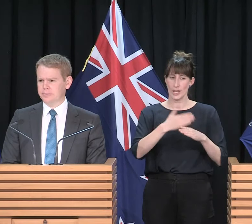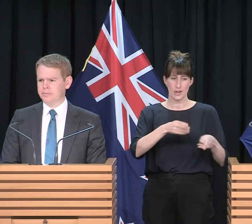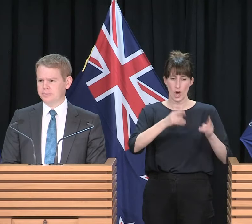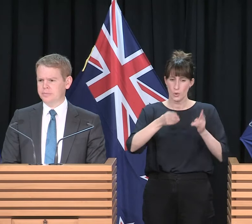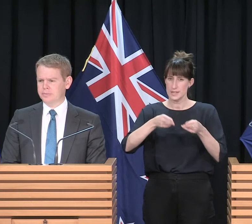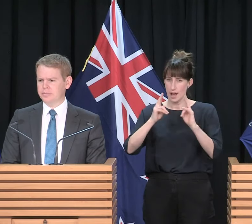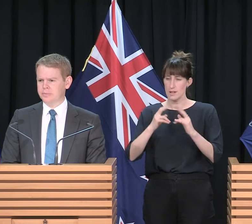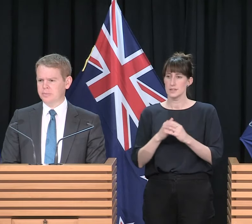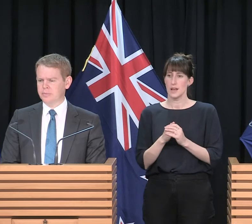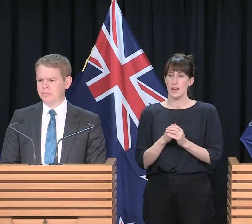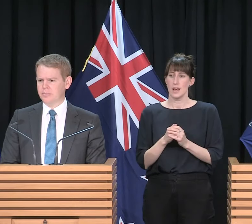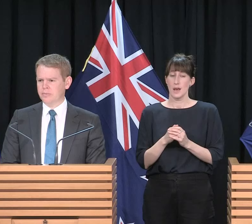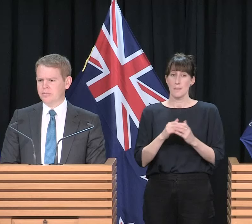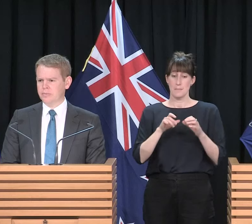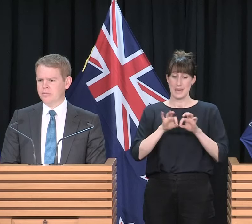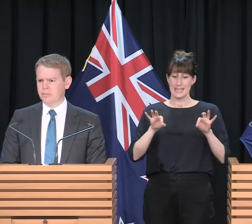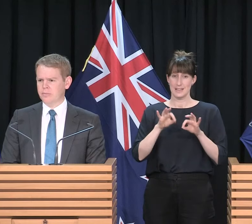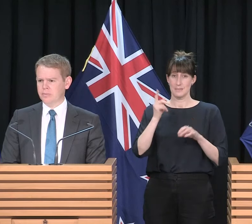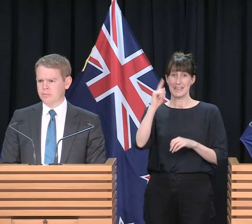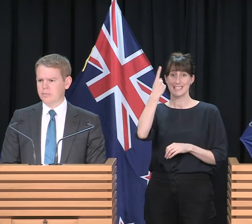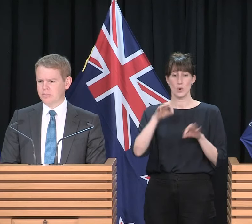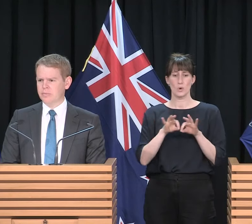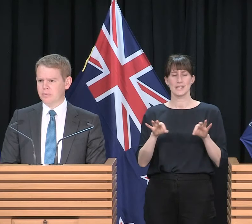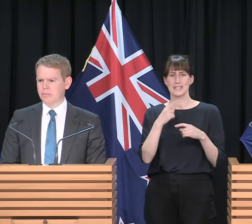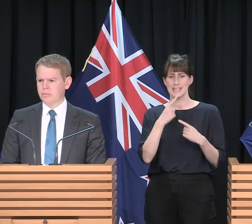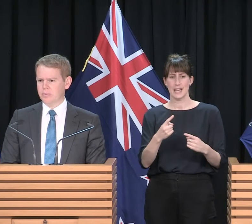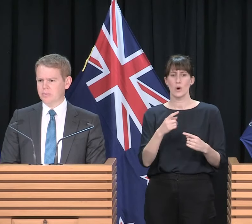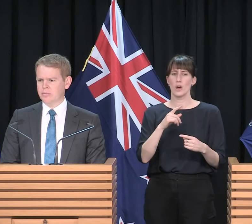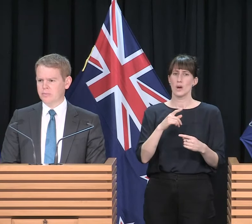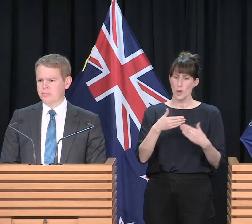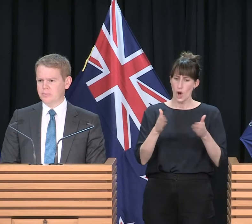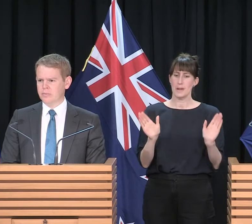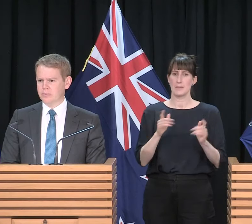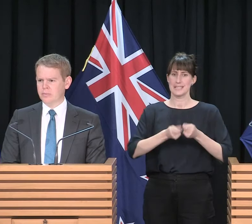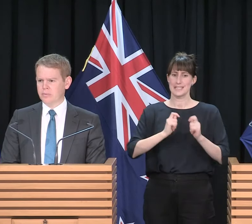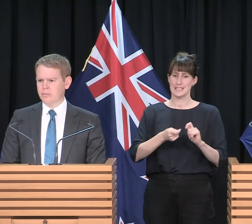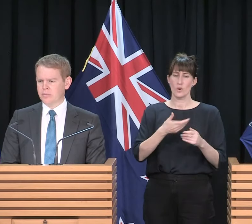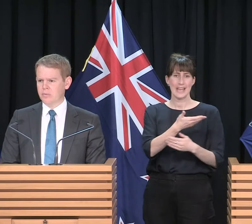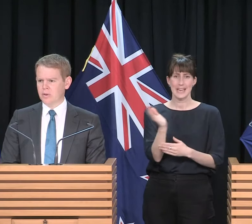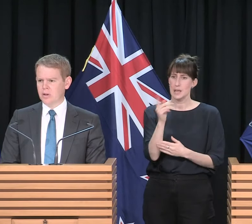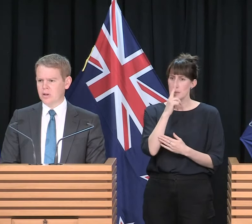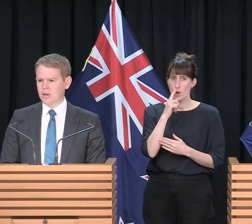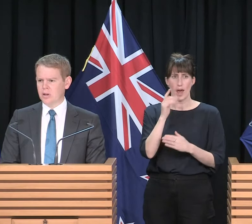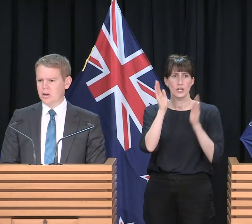managed isolation and quarantine facilities. So well over 4,500 were undertaken in